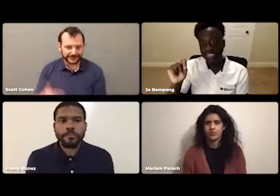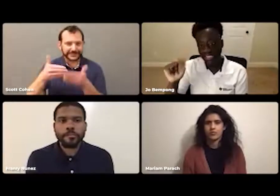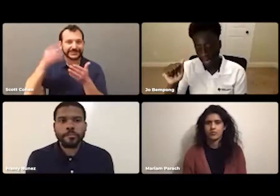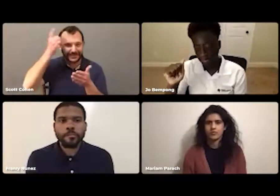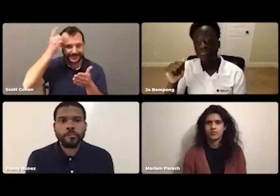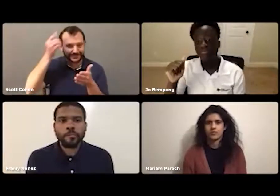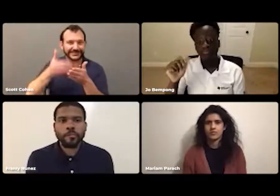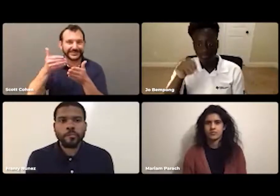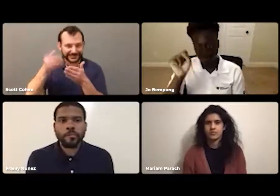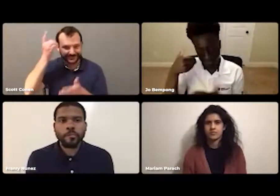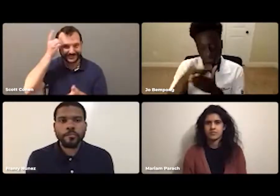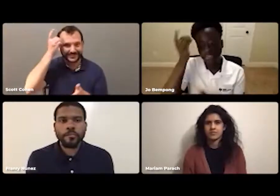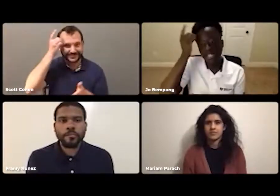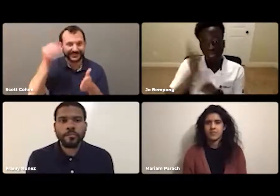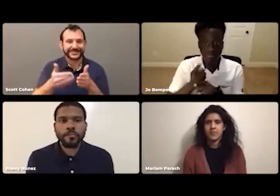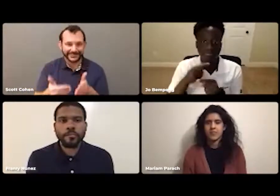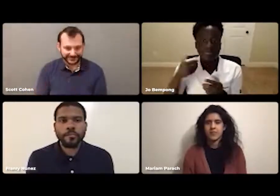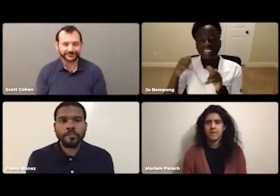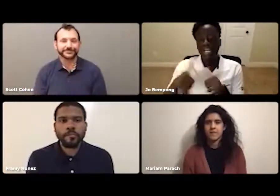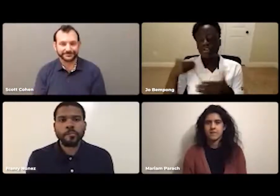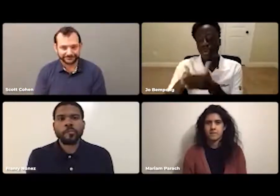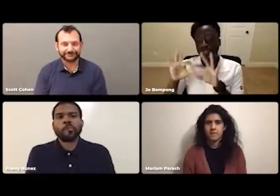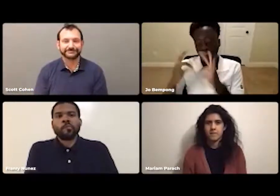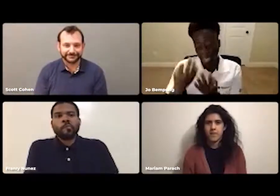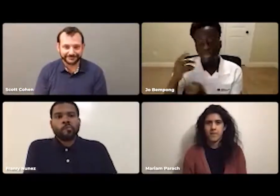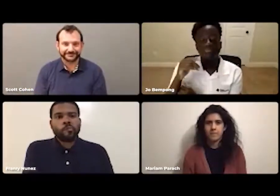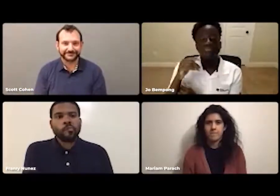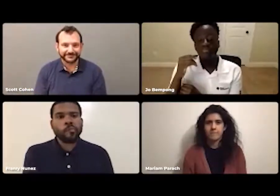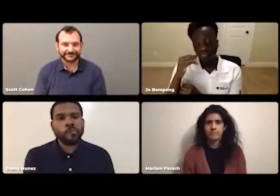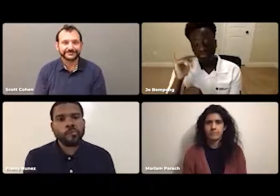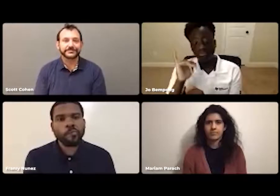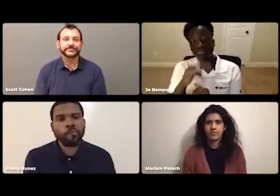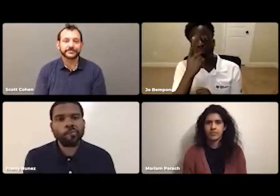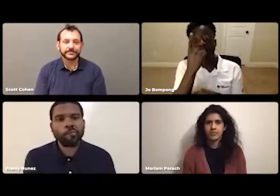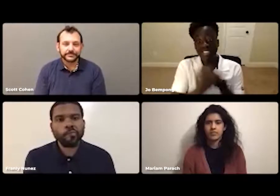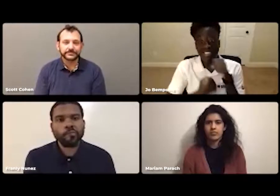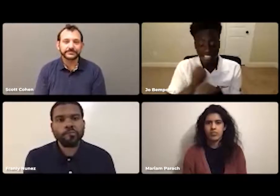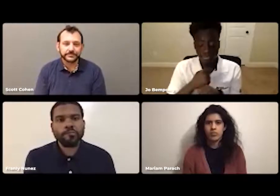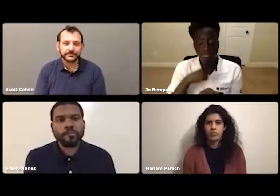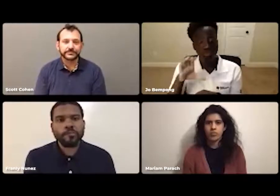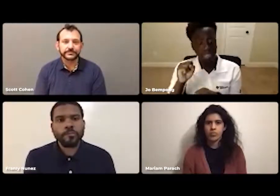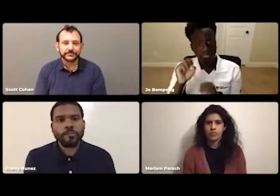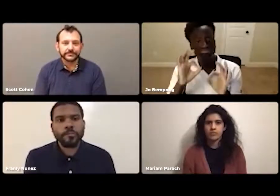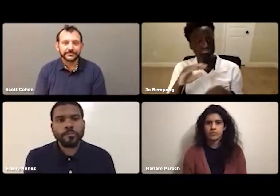Near Dallas, right? Yes. I wanted to stay close to family.